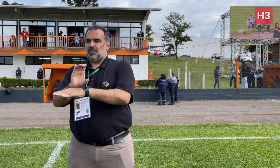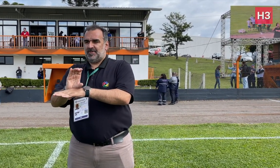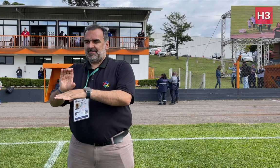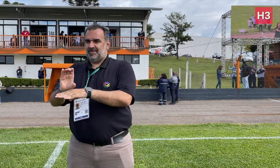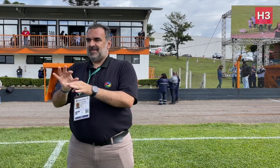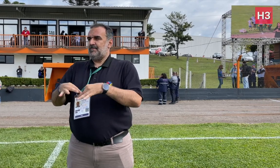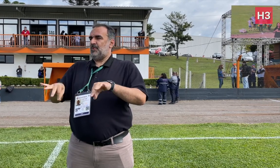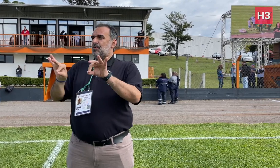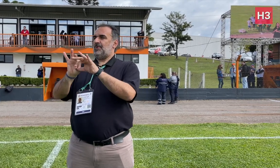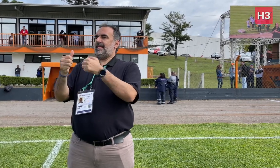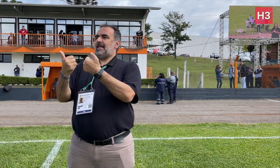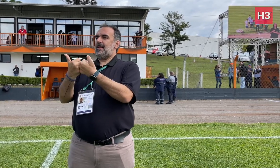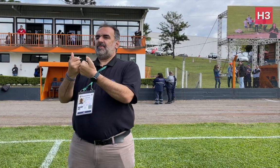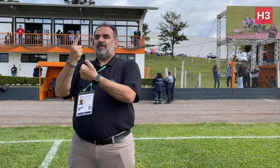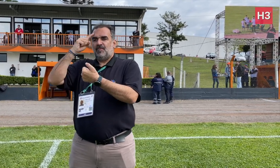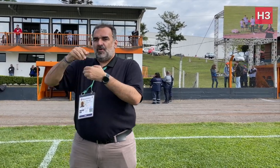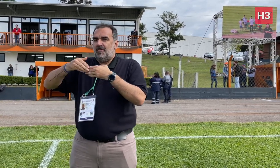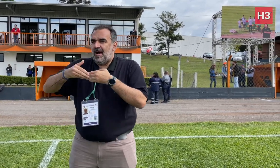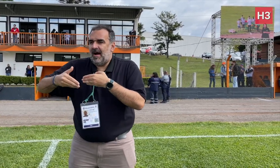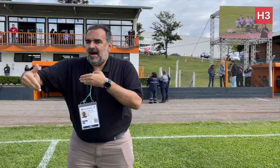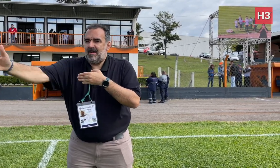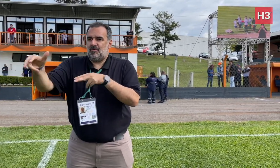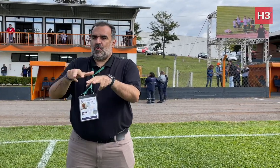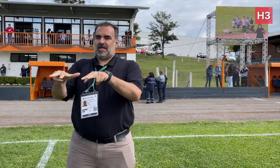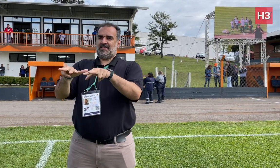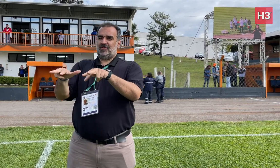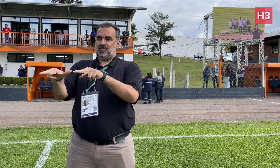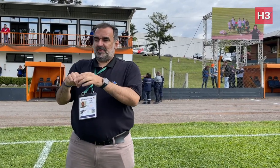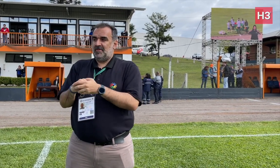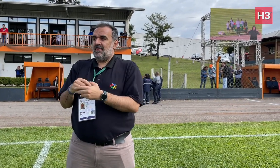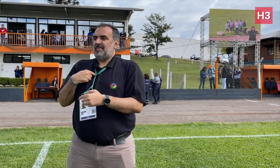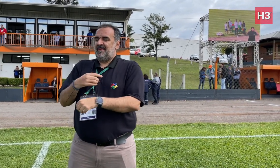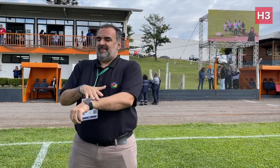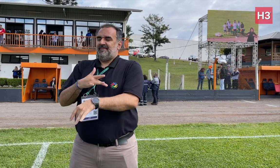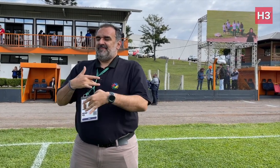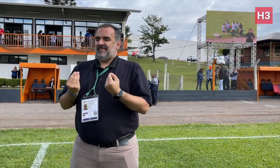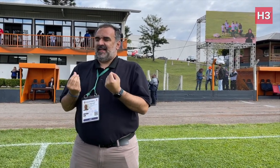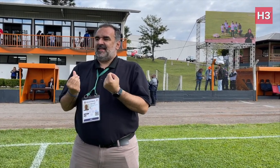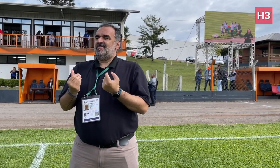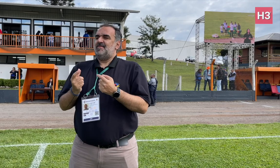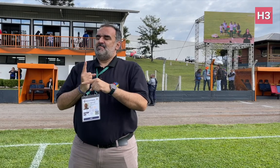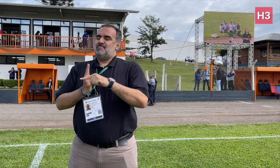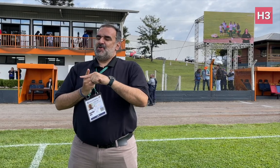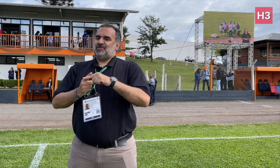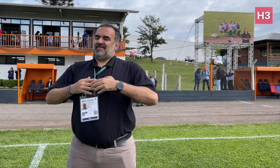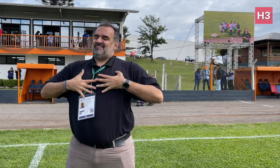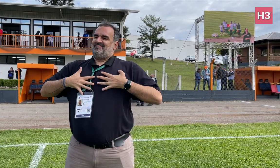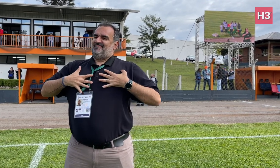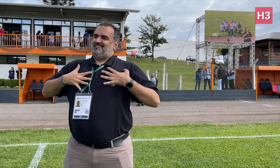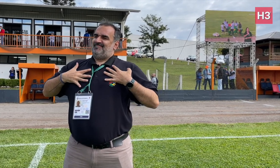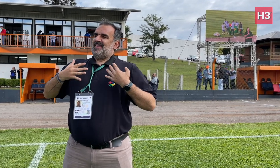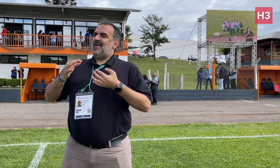It's an important day as it’ll set the pace for the rest of the events. I feel very positive and inspired.